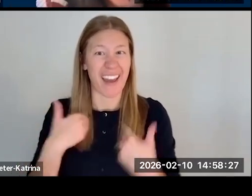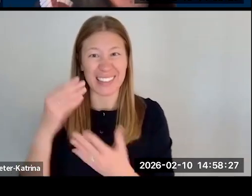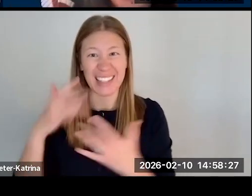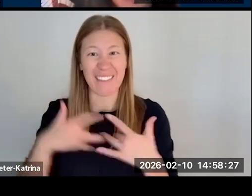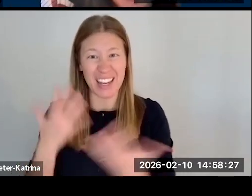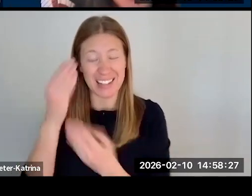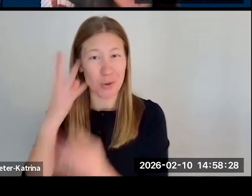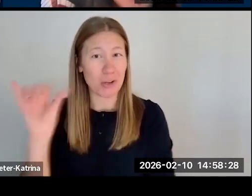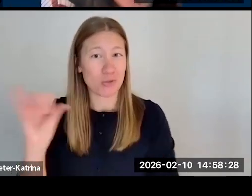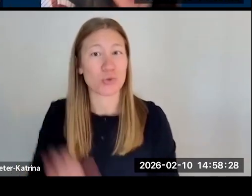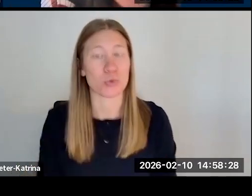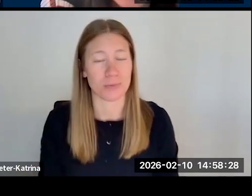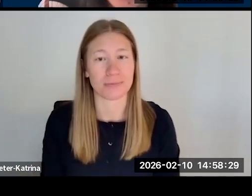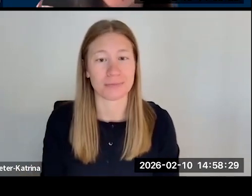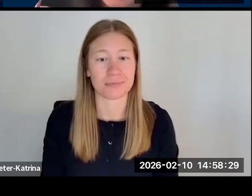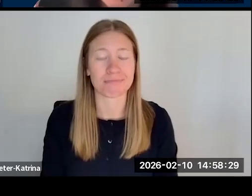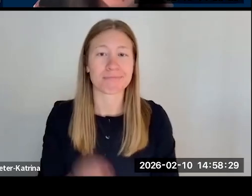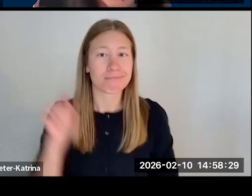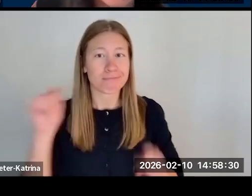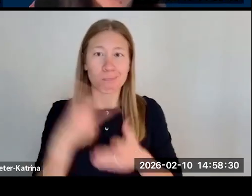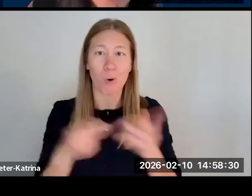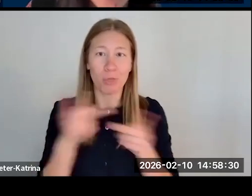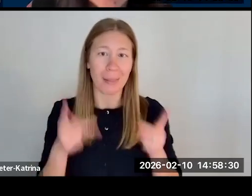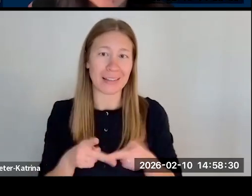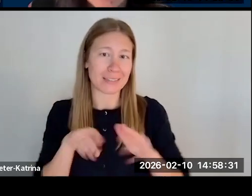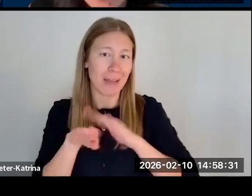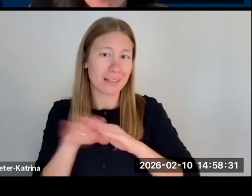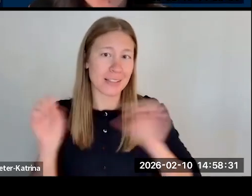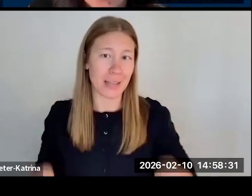Okay, our last slide here is just a list